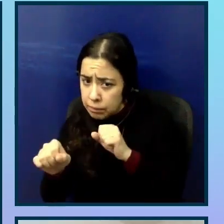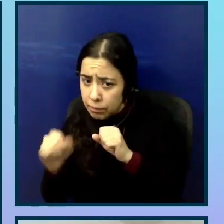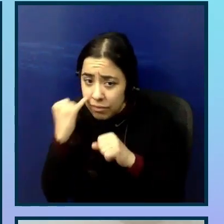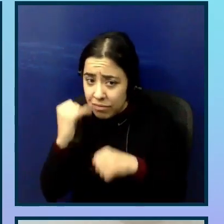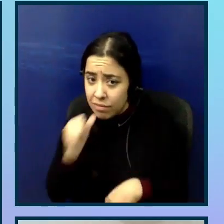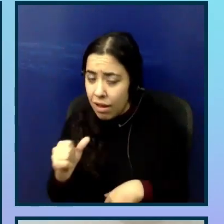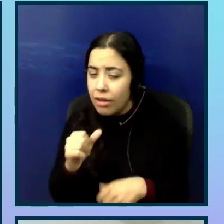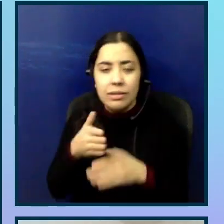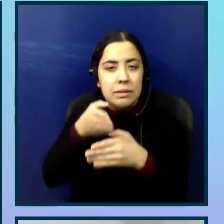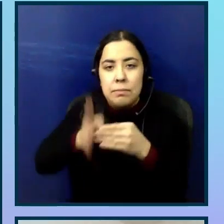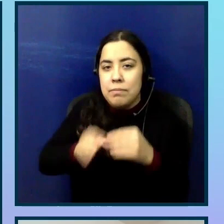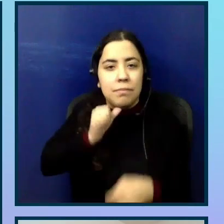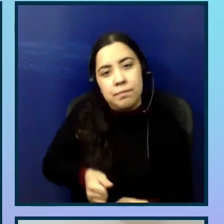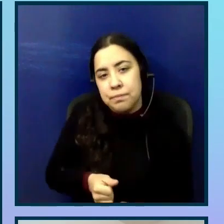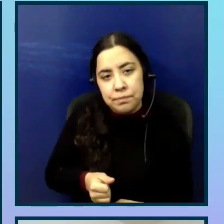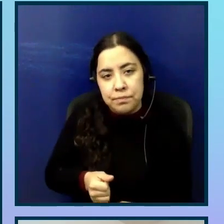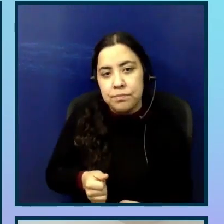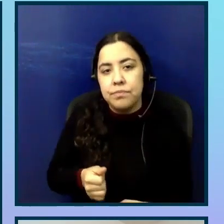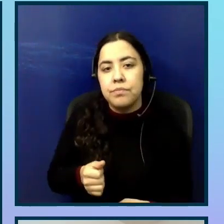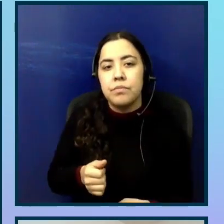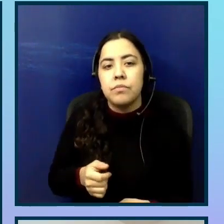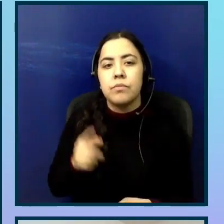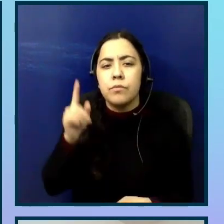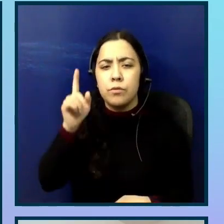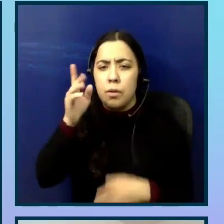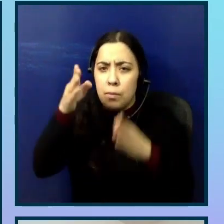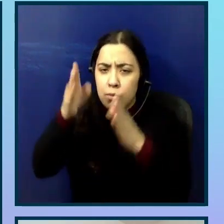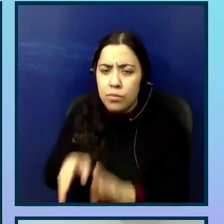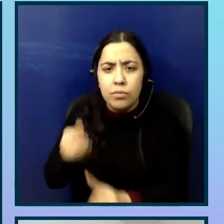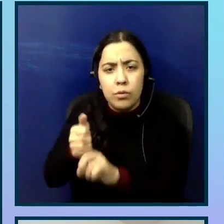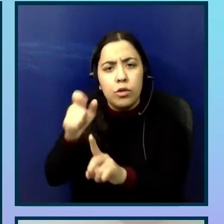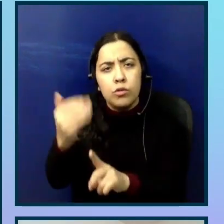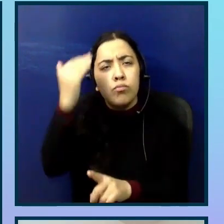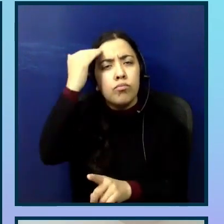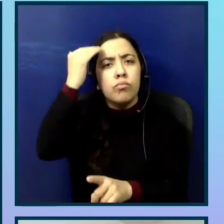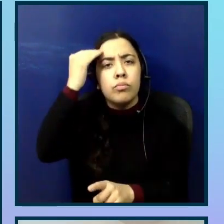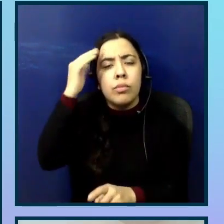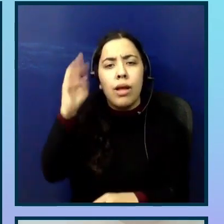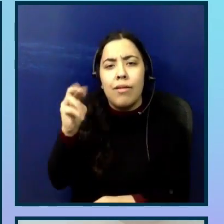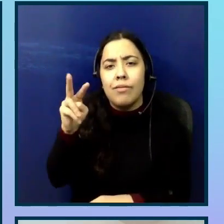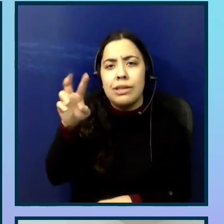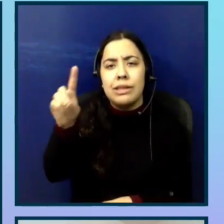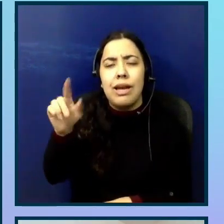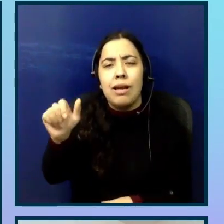and become familiar with accessibility tools like NVDA. I try to use screen readers